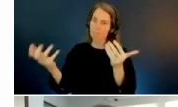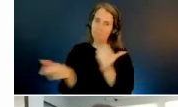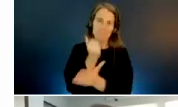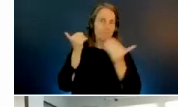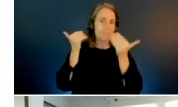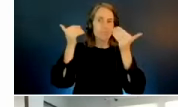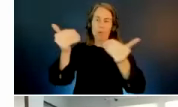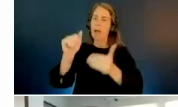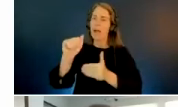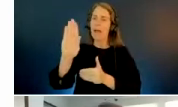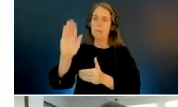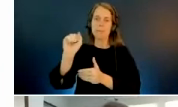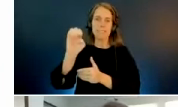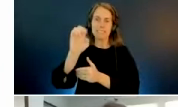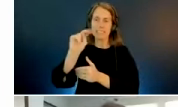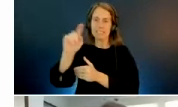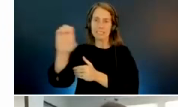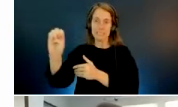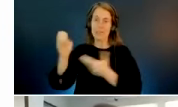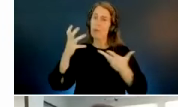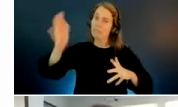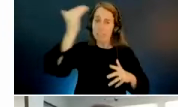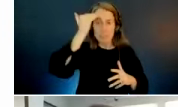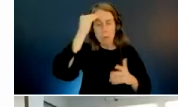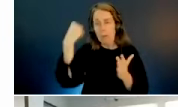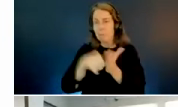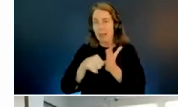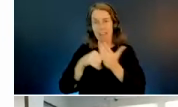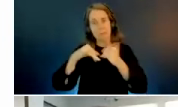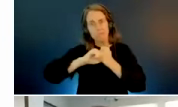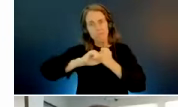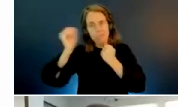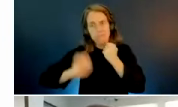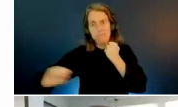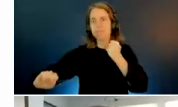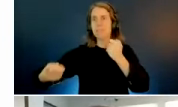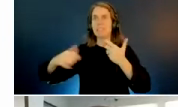with the mail service mail is taking longer and things can happen and you want to give yourself